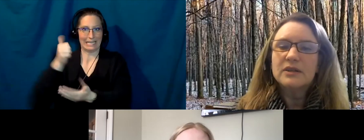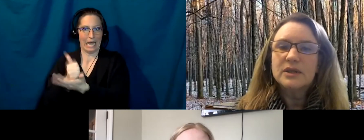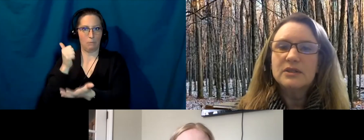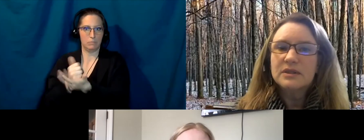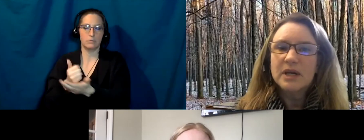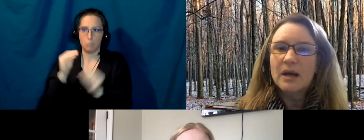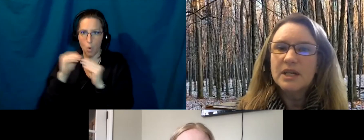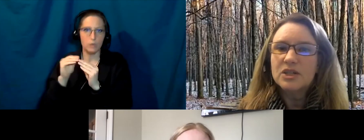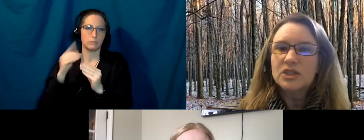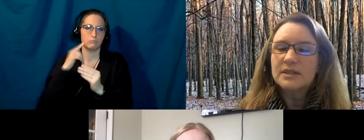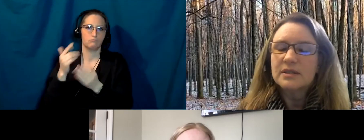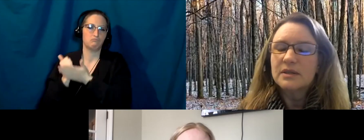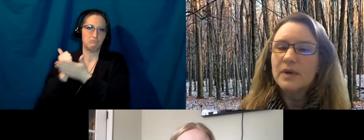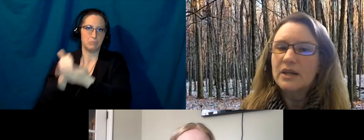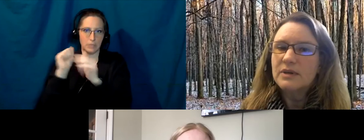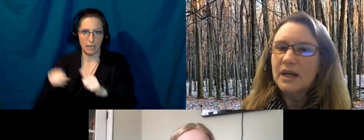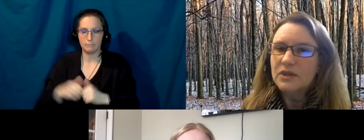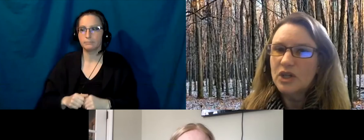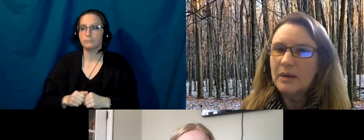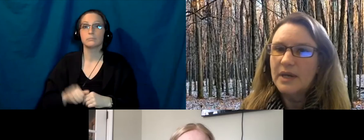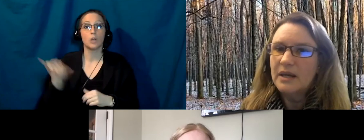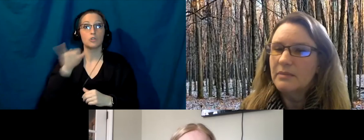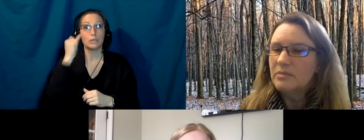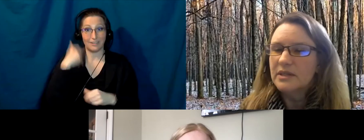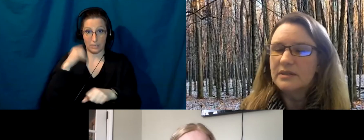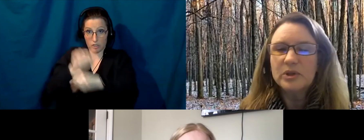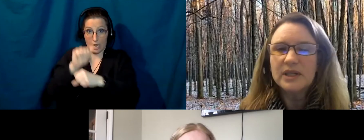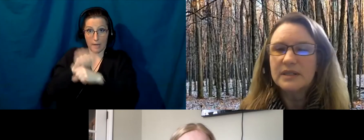can do some accommodations when you get on the job and it might be as simple as getting